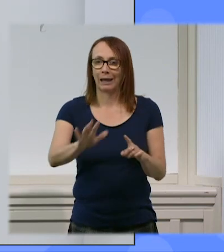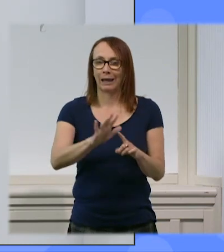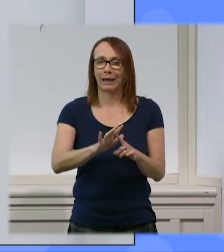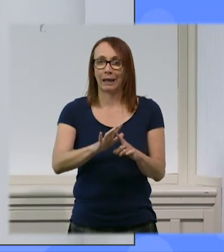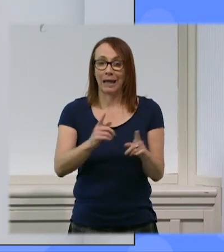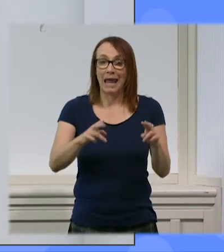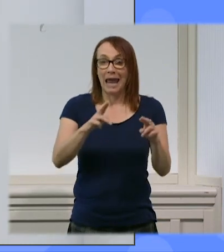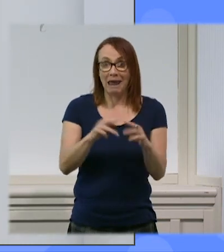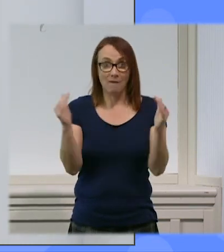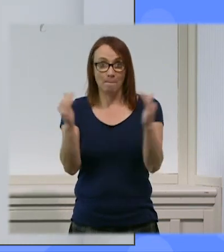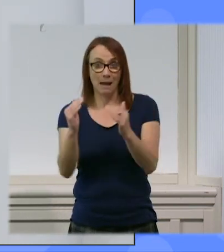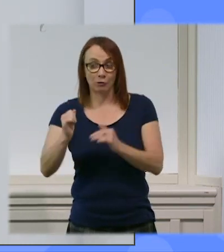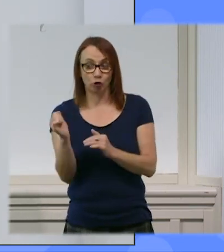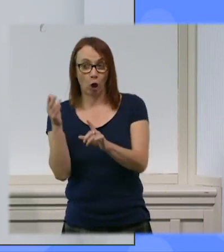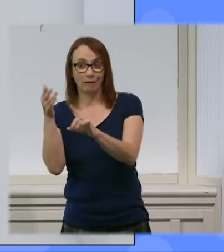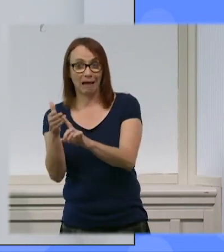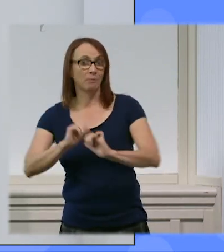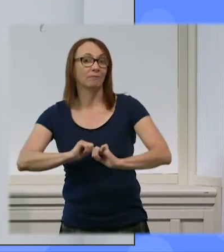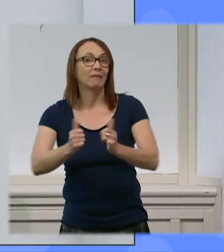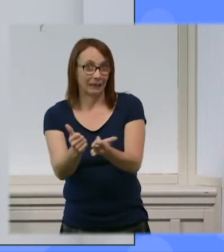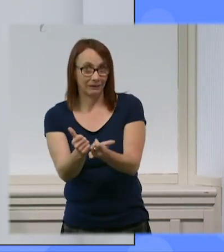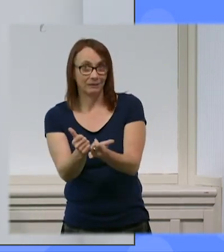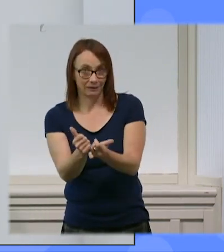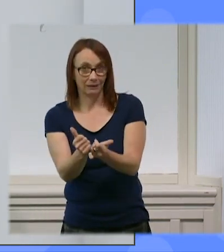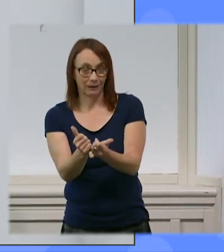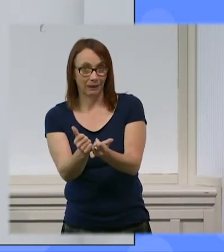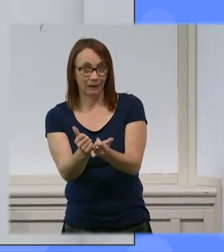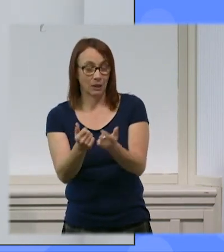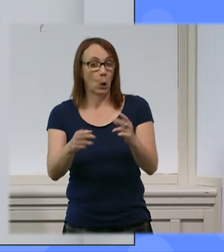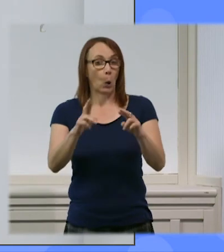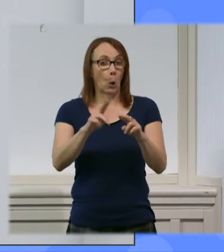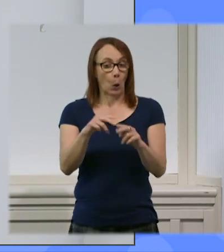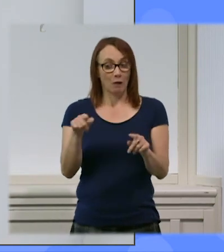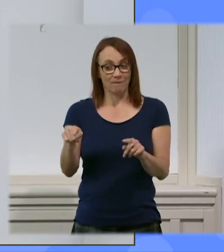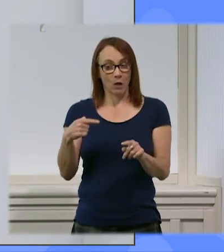that's fine if we're trying to divert and go further forward there is a